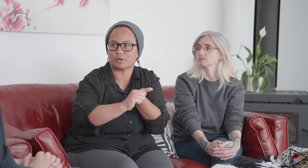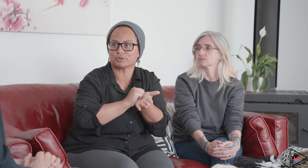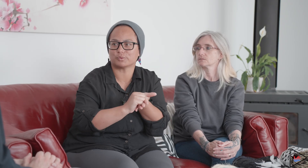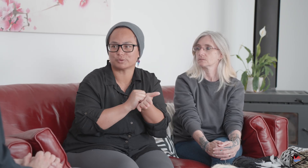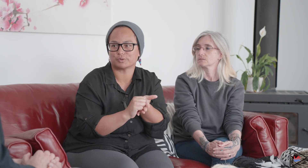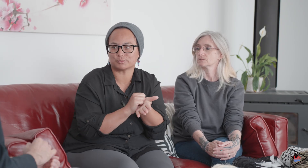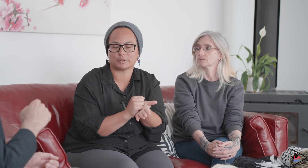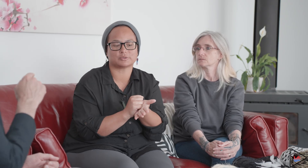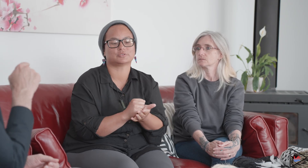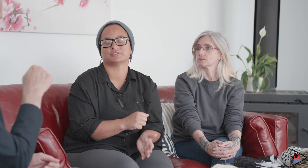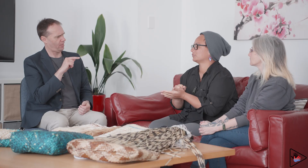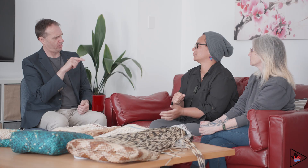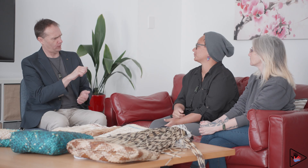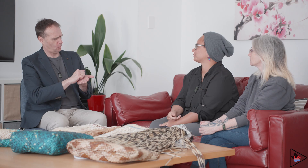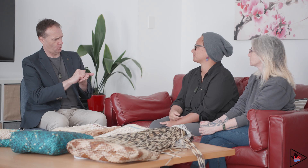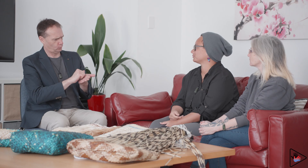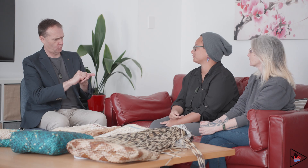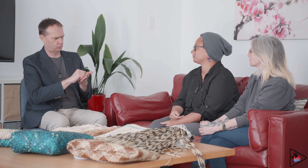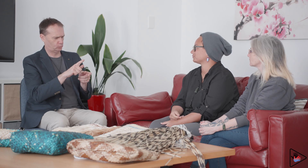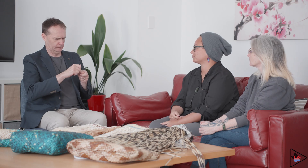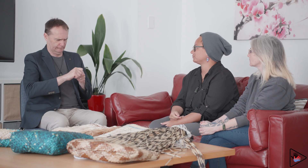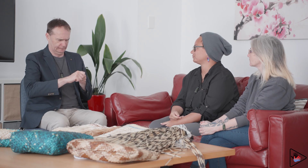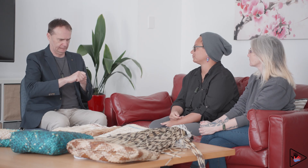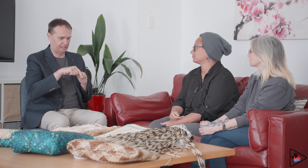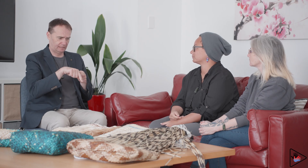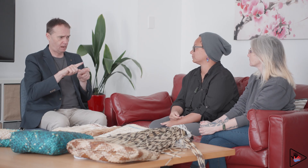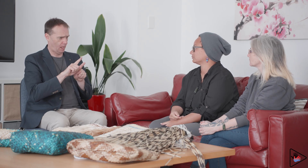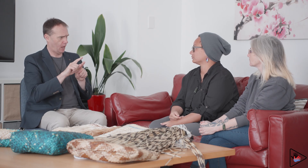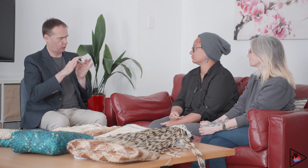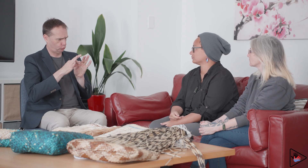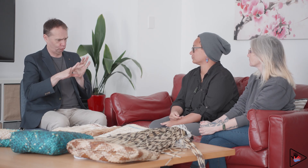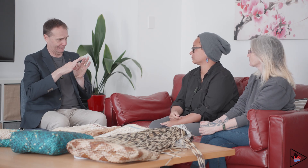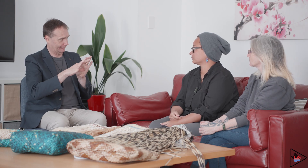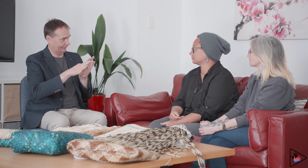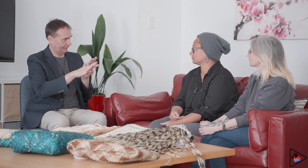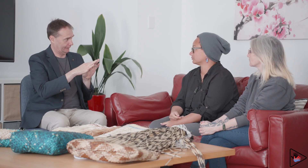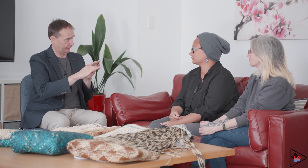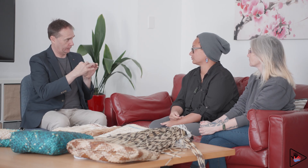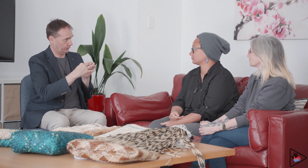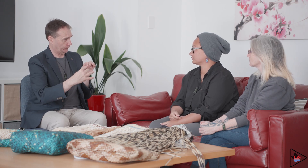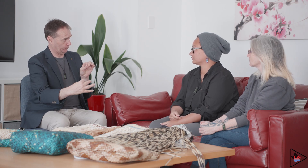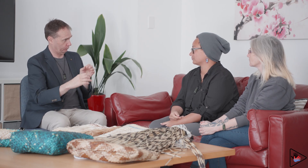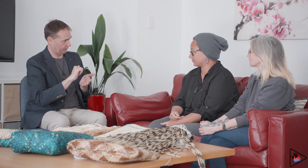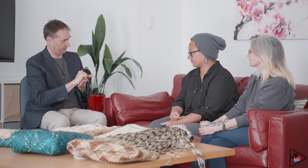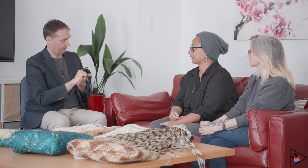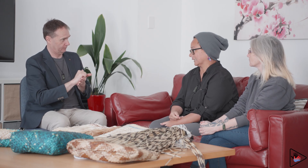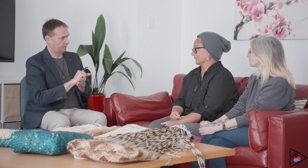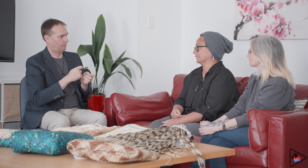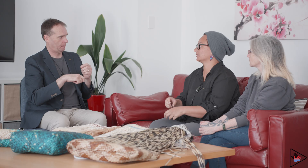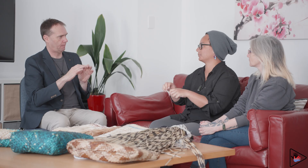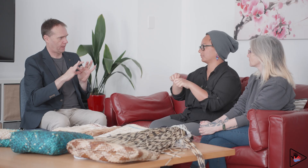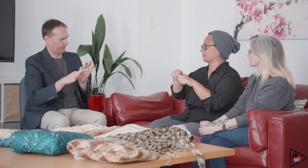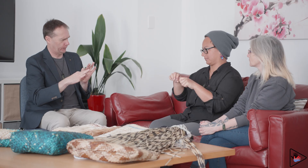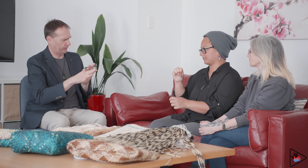again and again. It's a process you have to repeat. So, you've got this stringy fibre